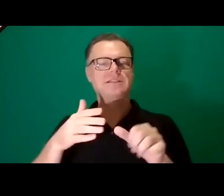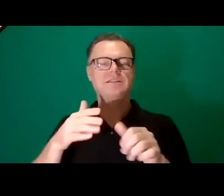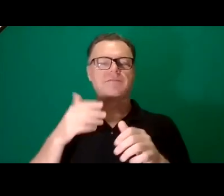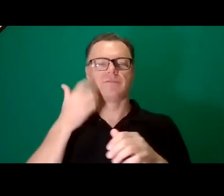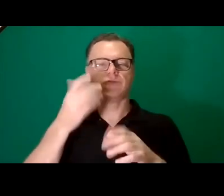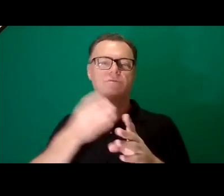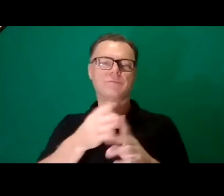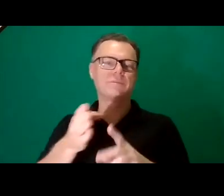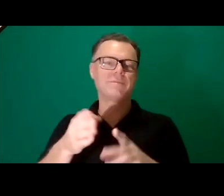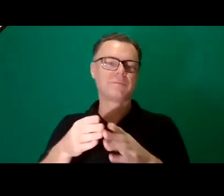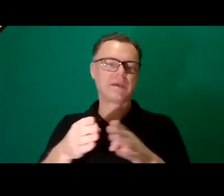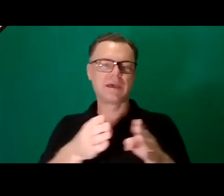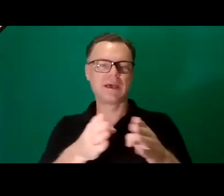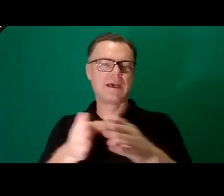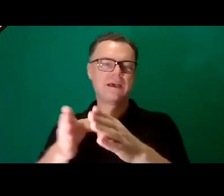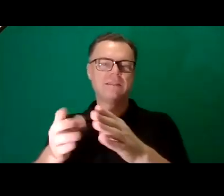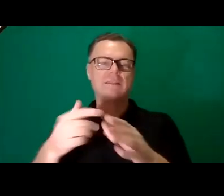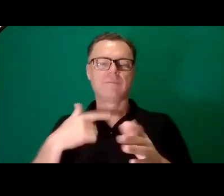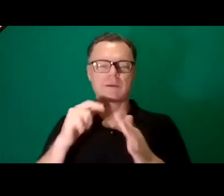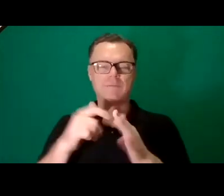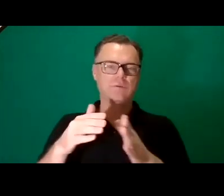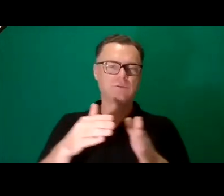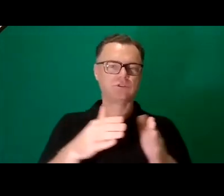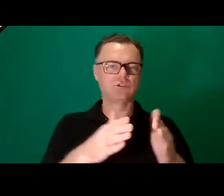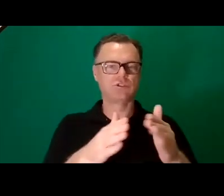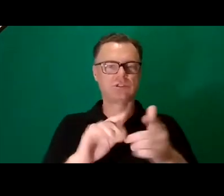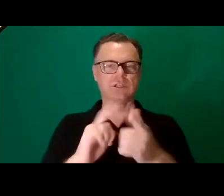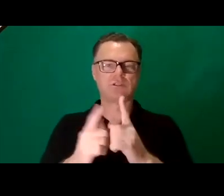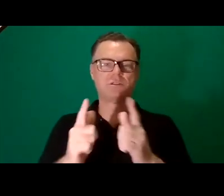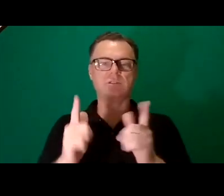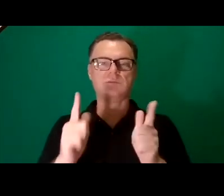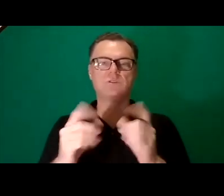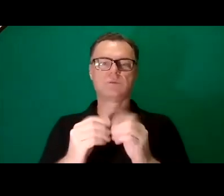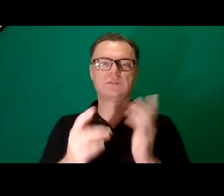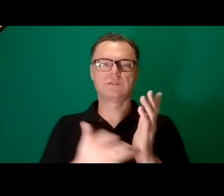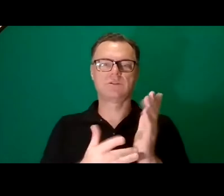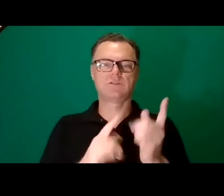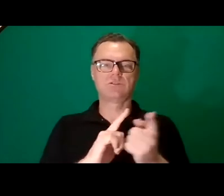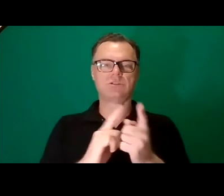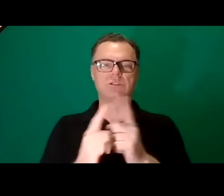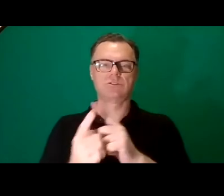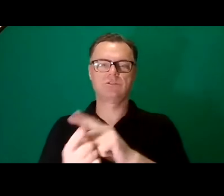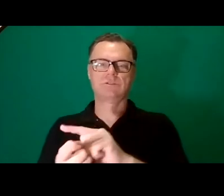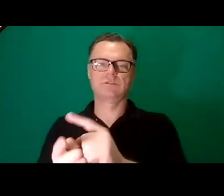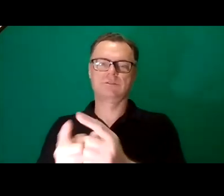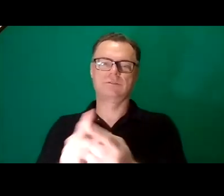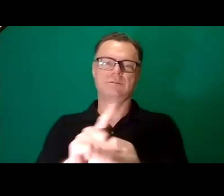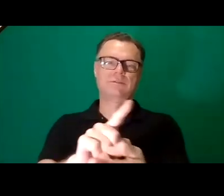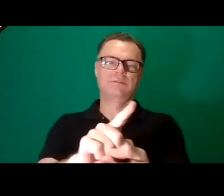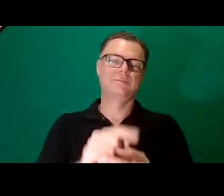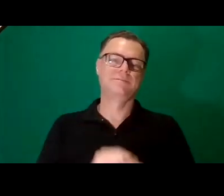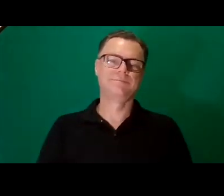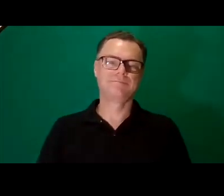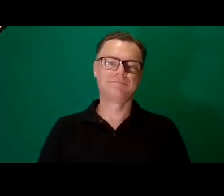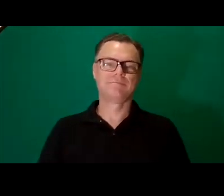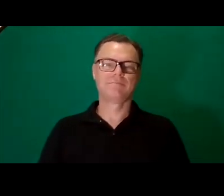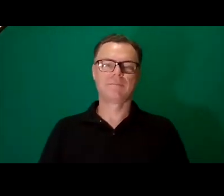it's going to constantly change, particularly as technology changes as well, and the impacts of that.